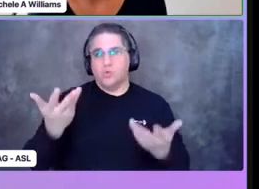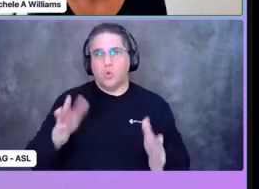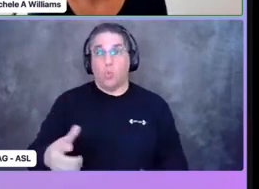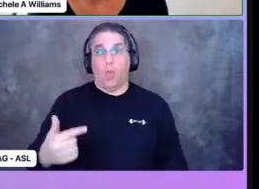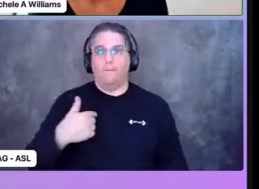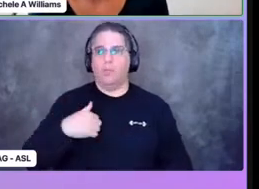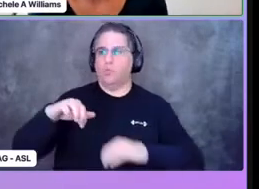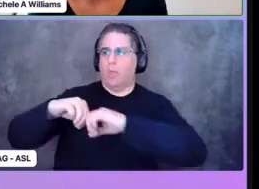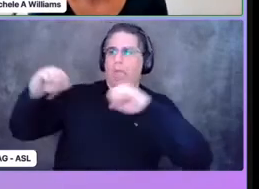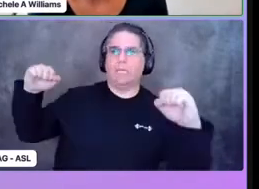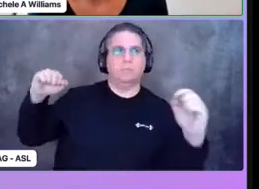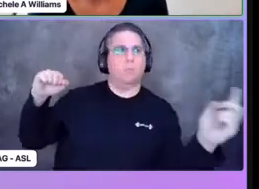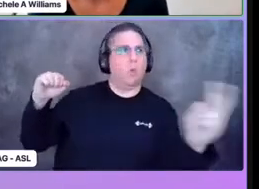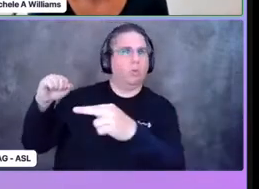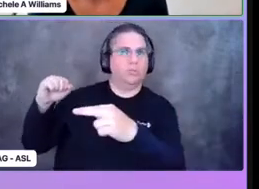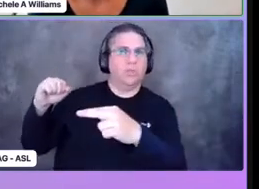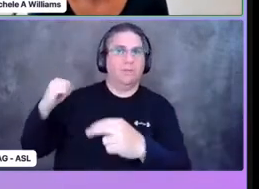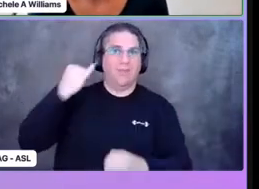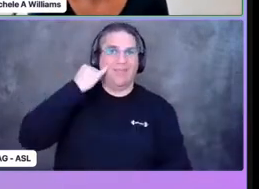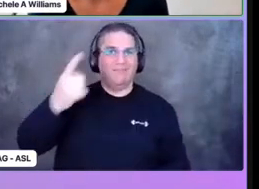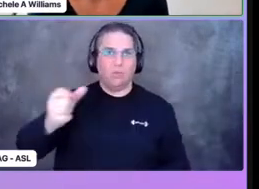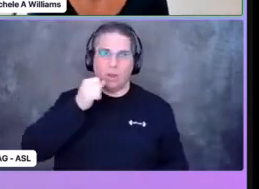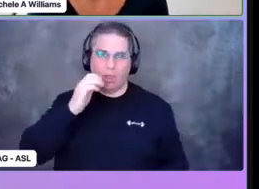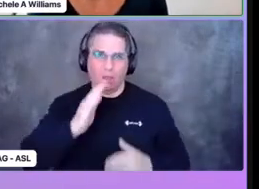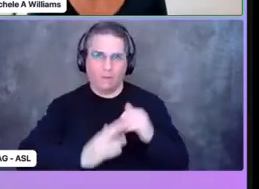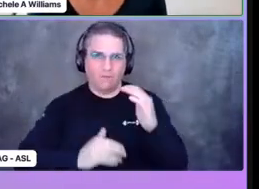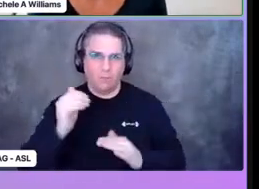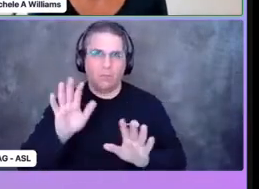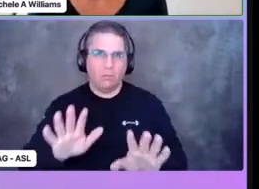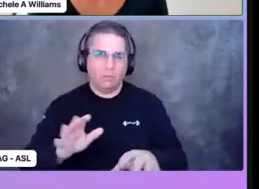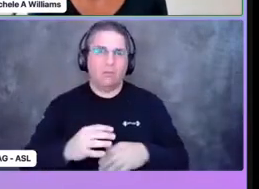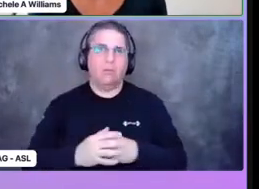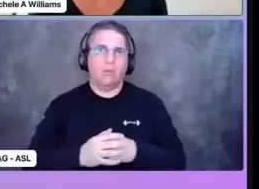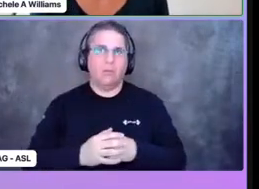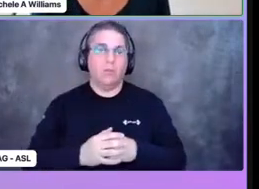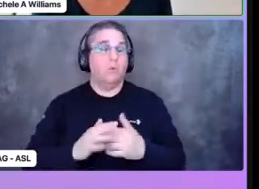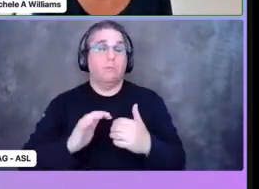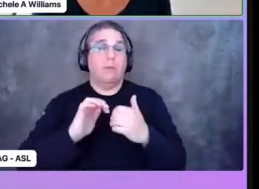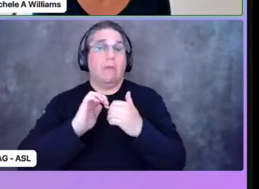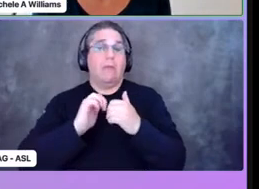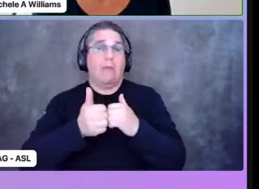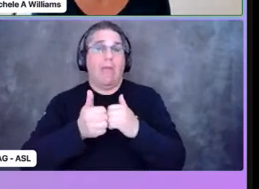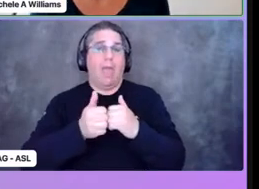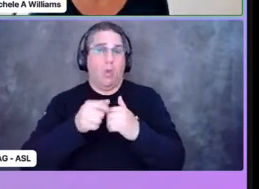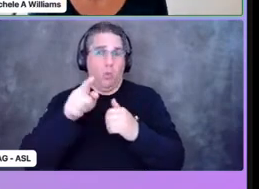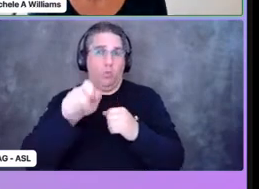comfortable disclosing that they have the disability for instance, so you don't necessarily want to inadvertently expose that if someone was not comfortable